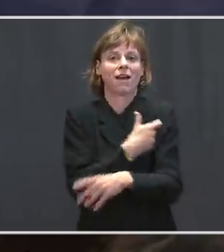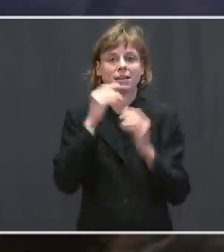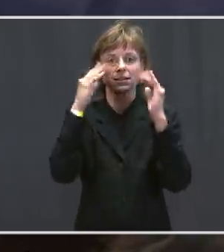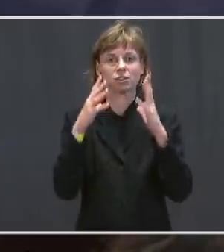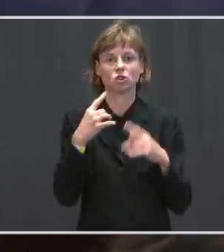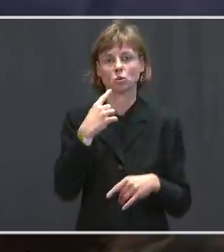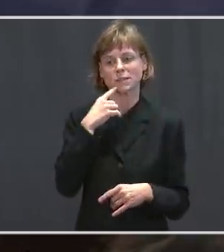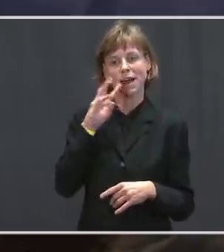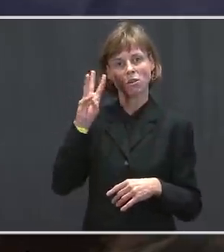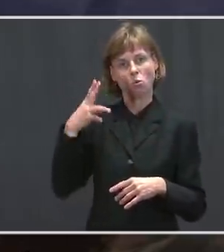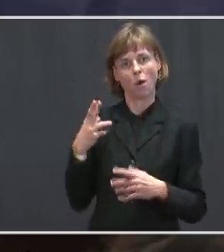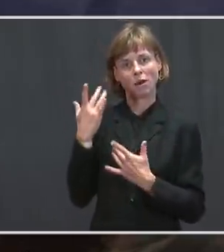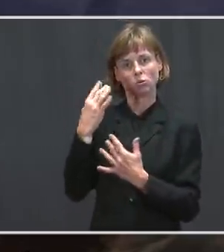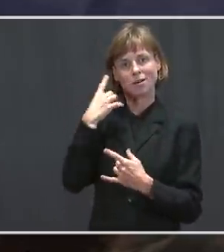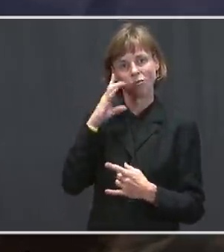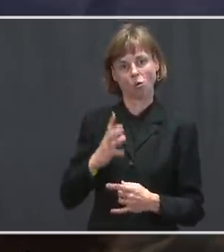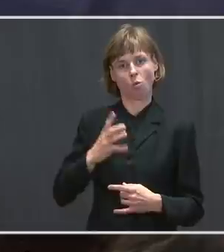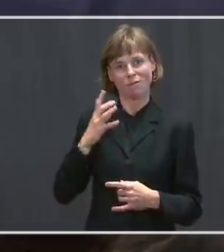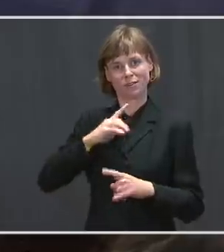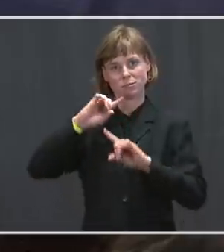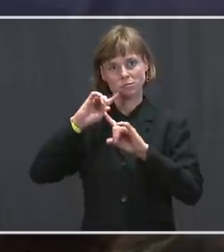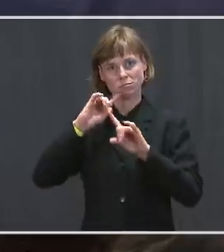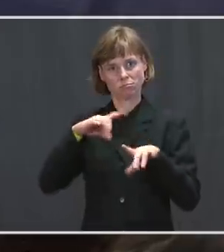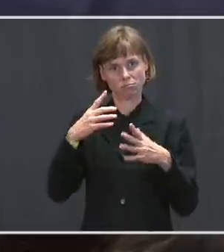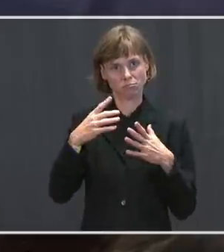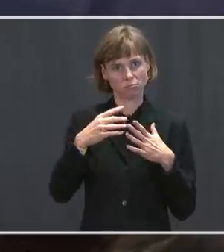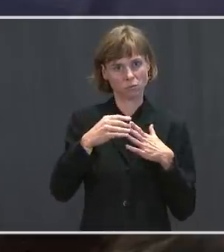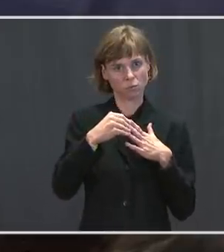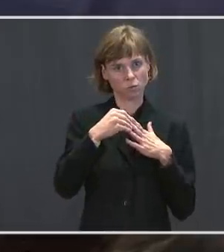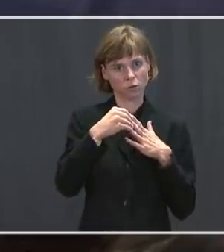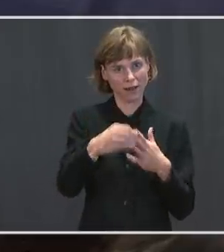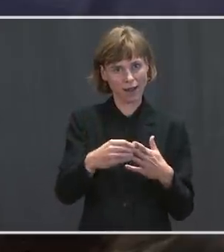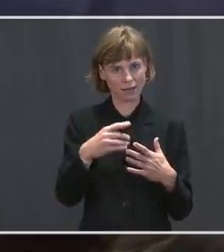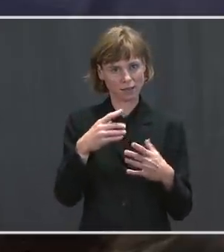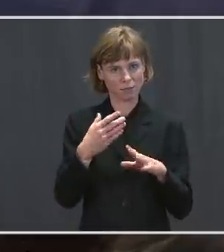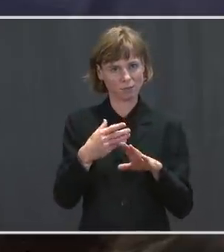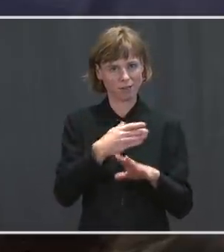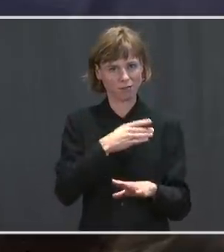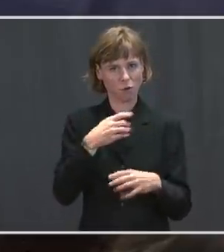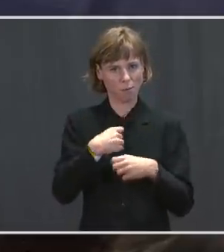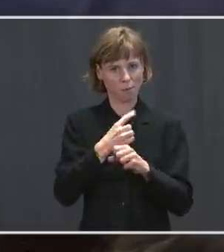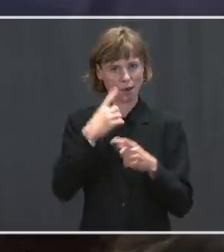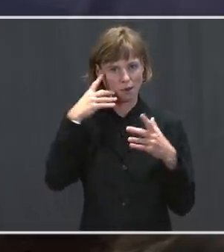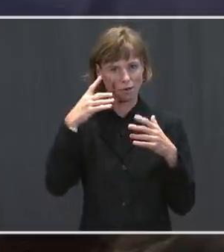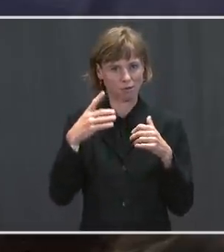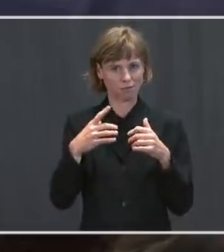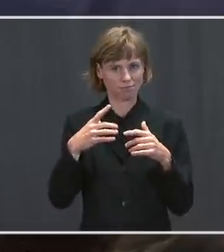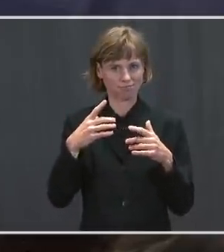before making a final determination. Why isn't what the director of the CDC says,